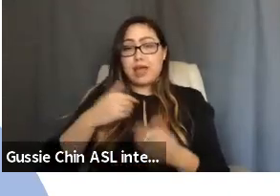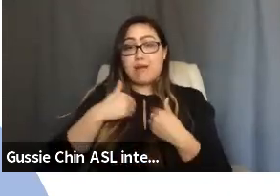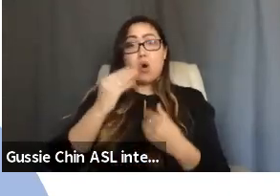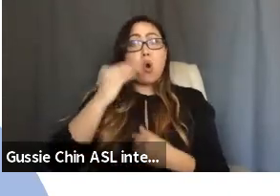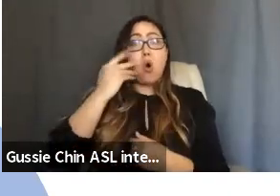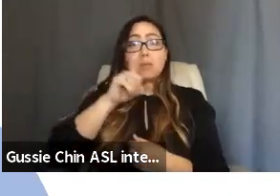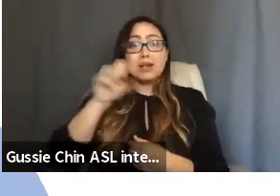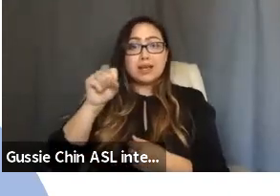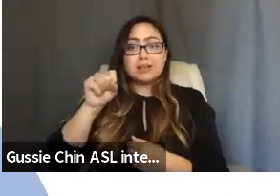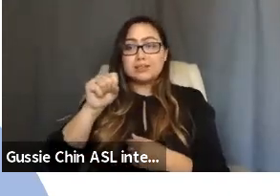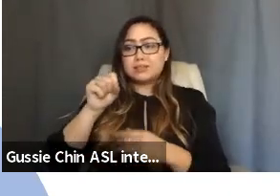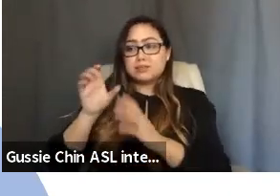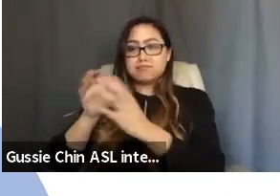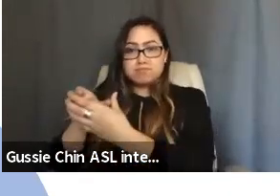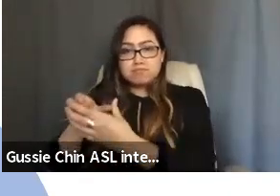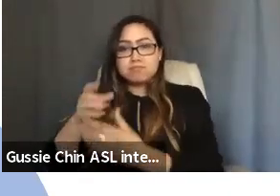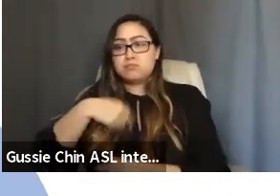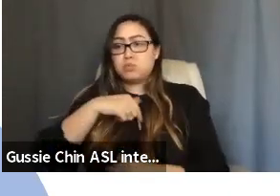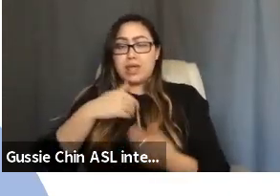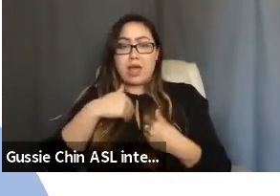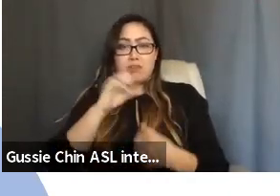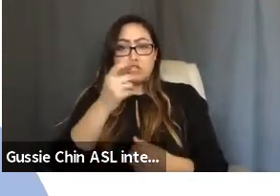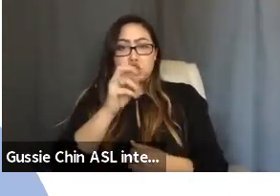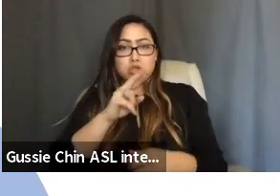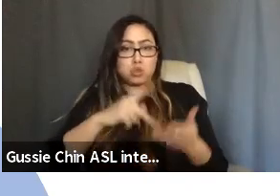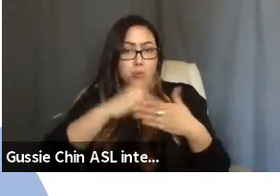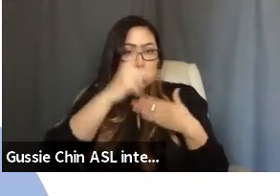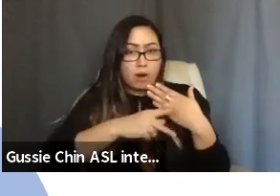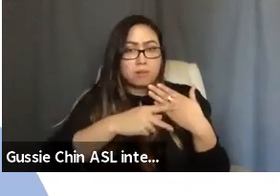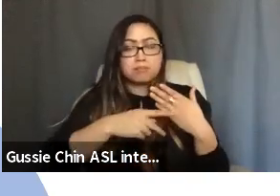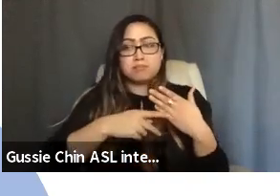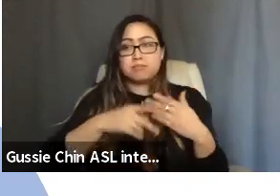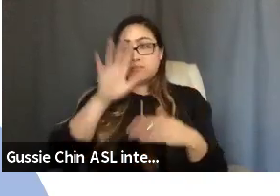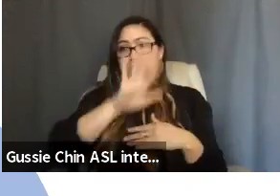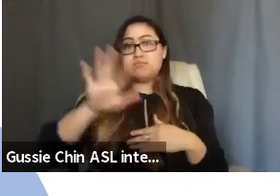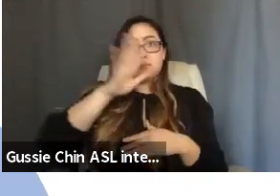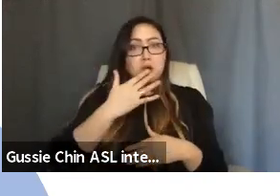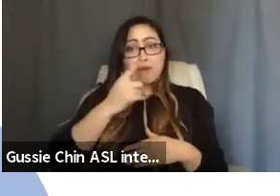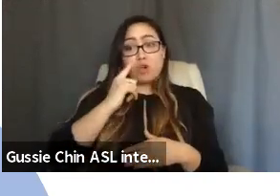running the non congregate sheltering program across Colorado for those who need isolation